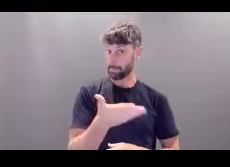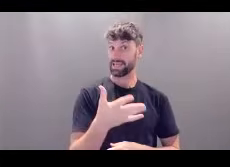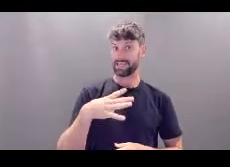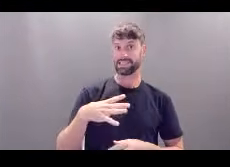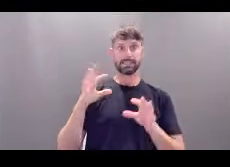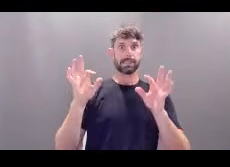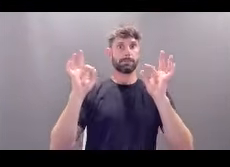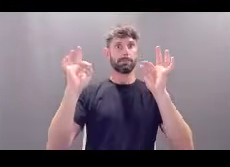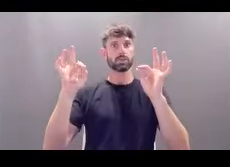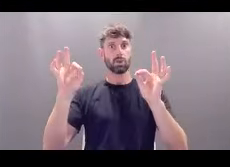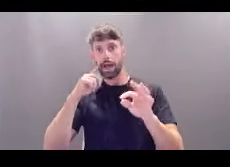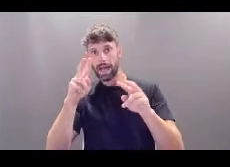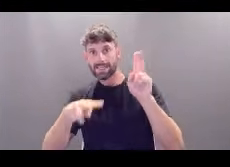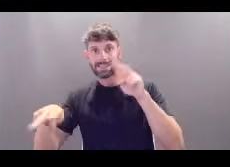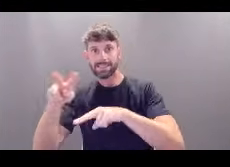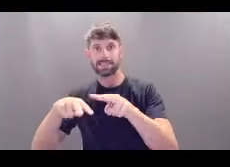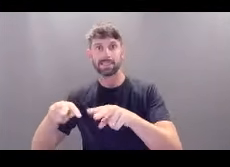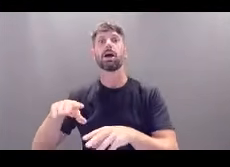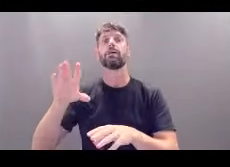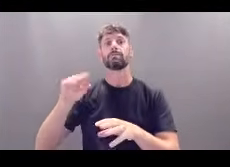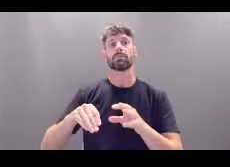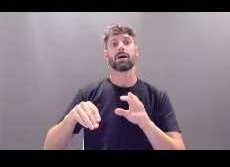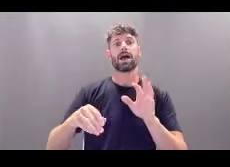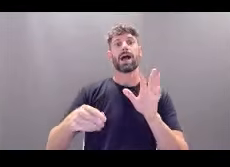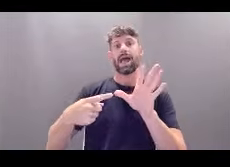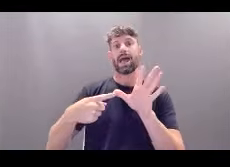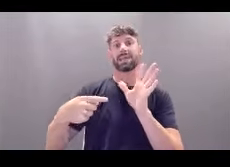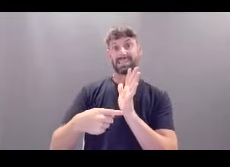from an assistive technology assessor.